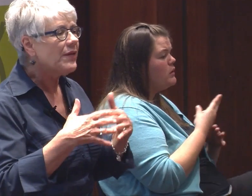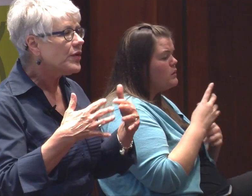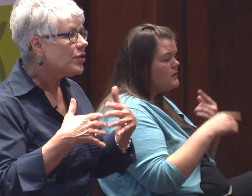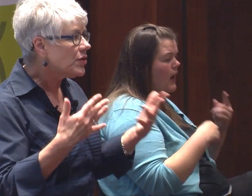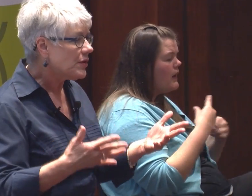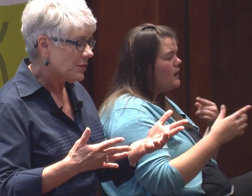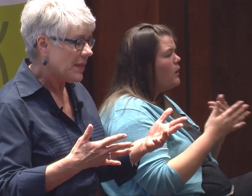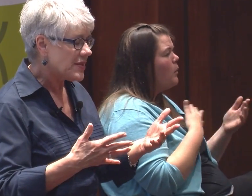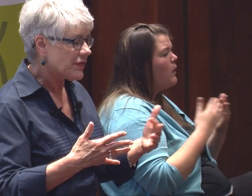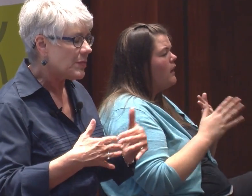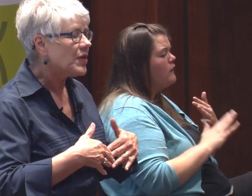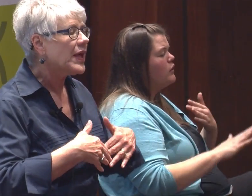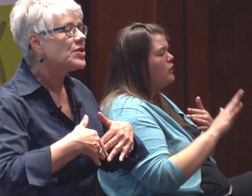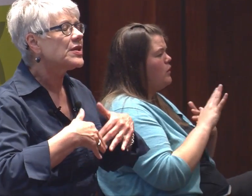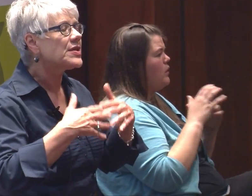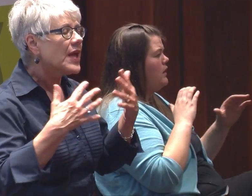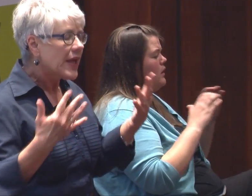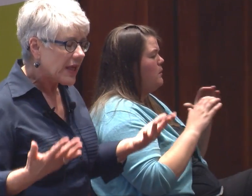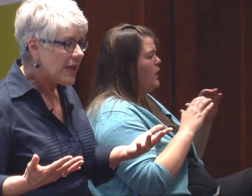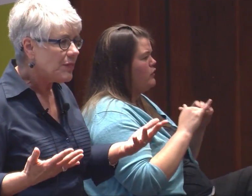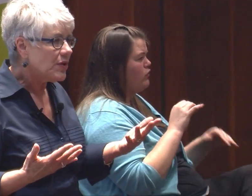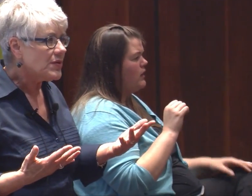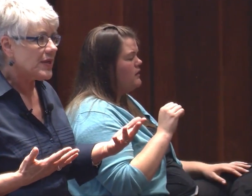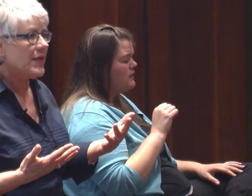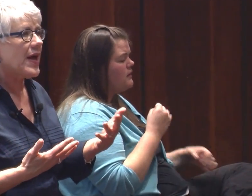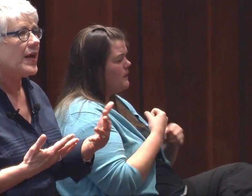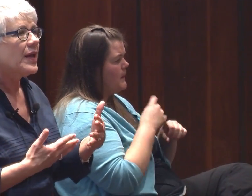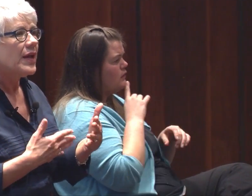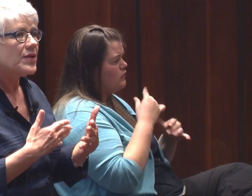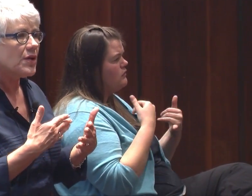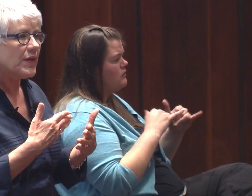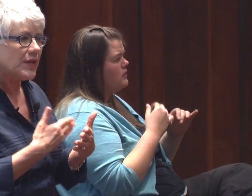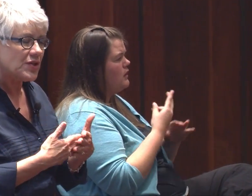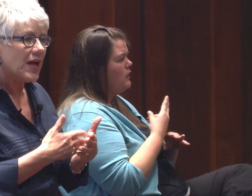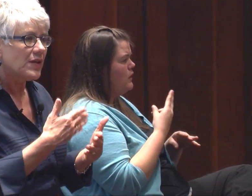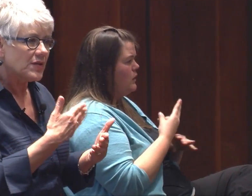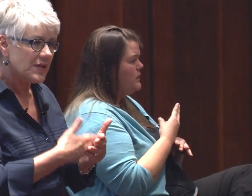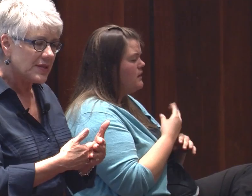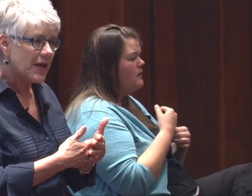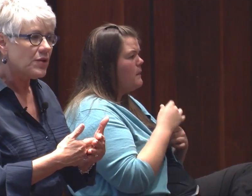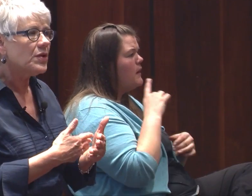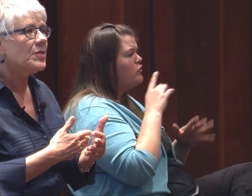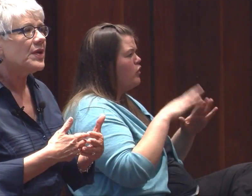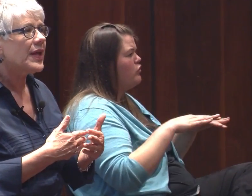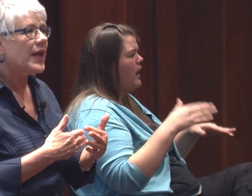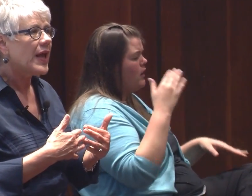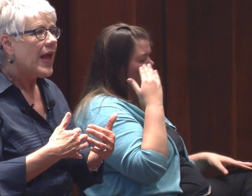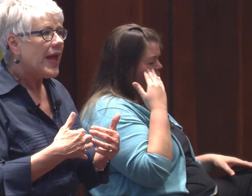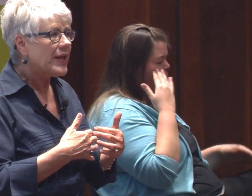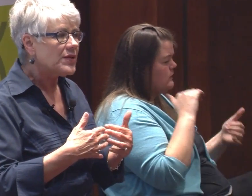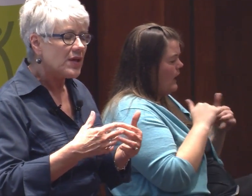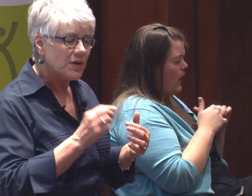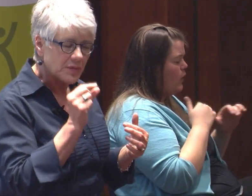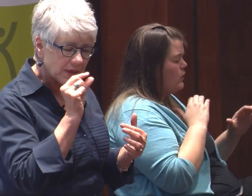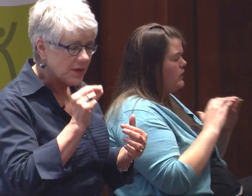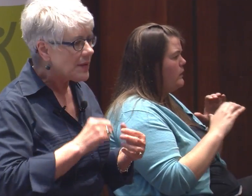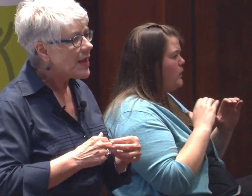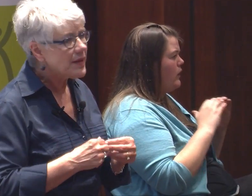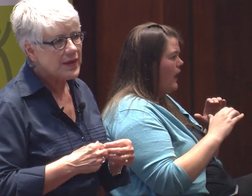Whatever your means of communication is, keep using that so that the child knows this is how you communicate and so, you know, they might/